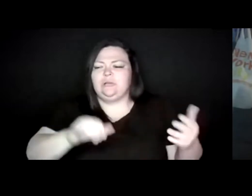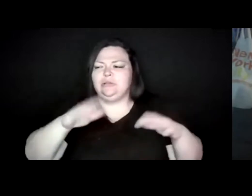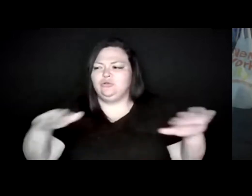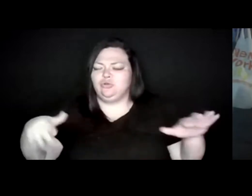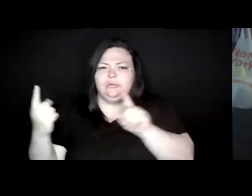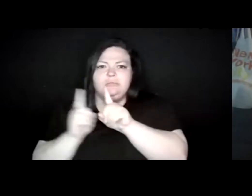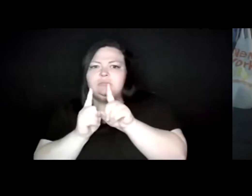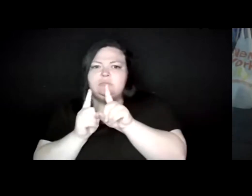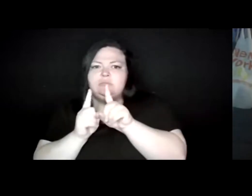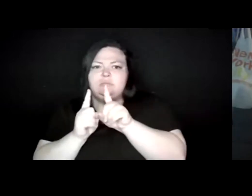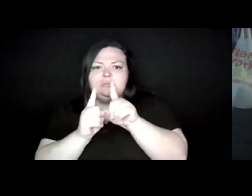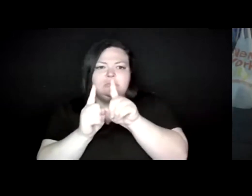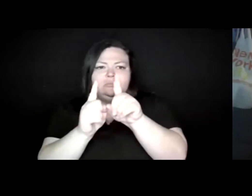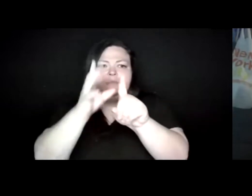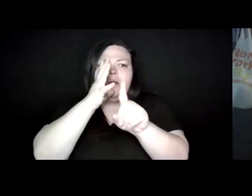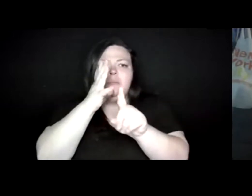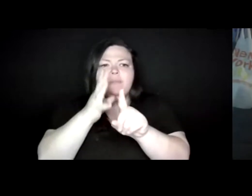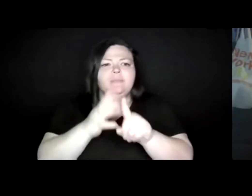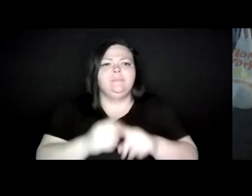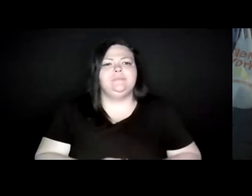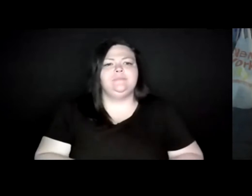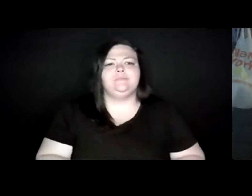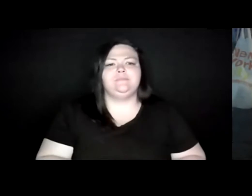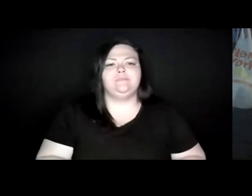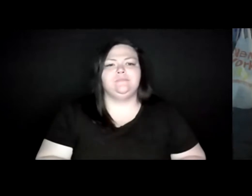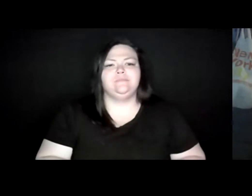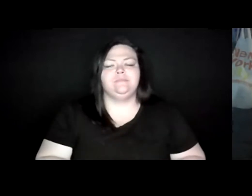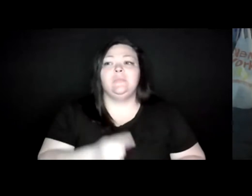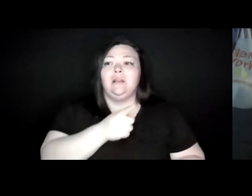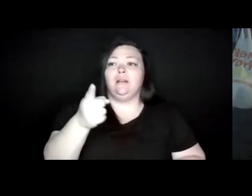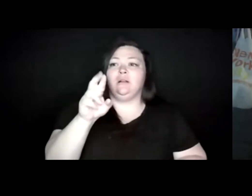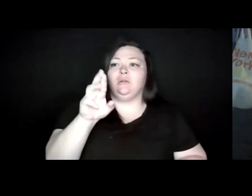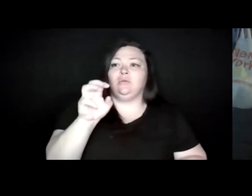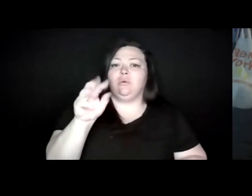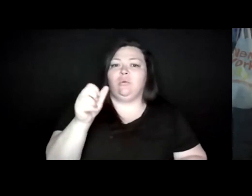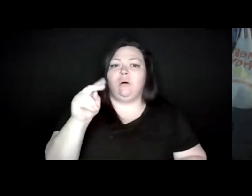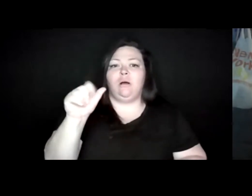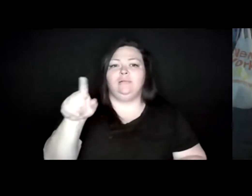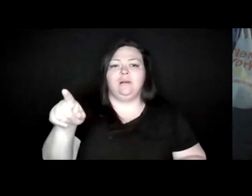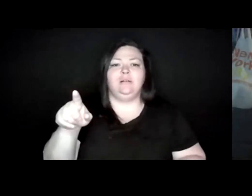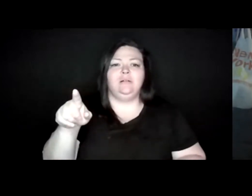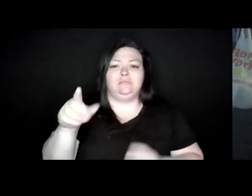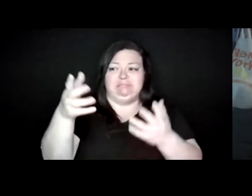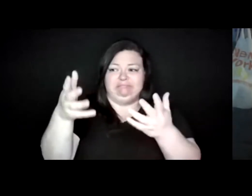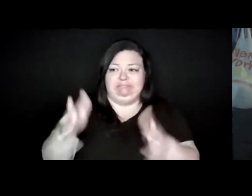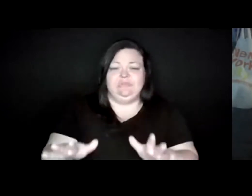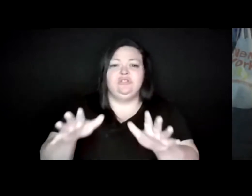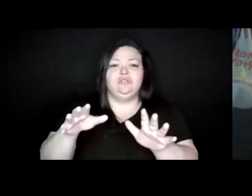Drag longing from their heart’s sepulchre. In Rwanda, in the after, famished beasts/